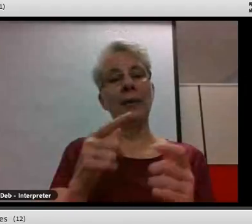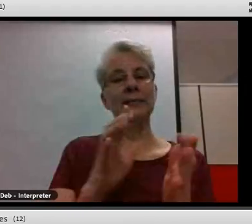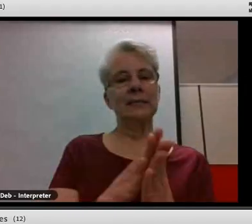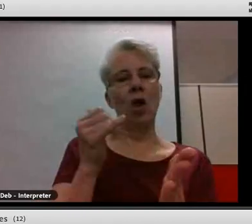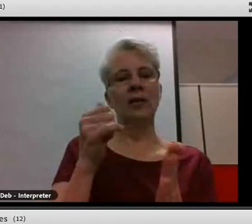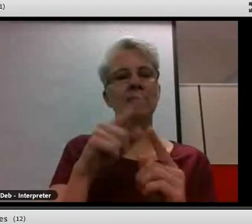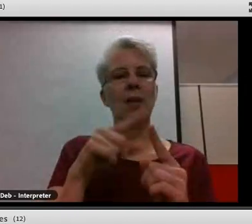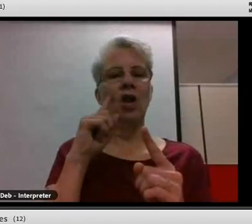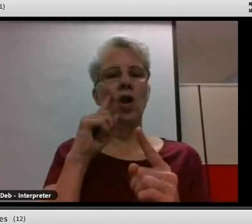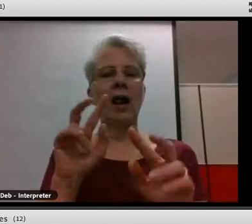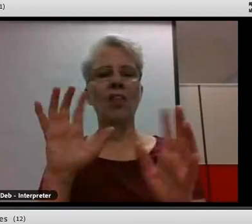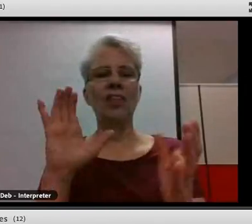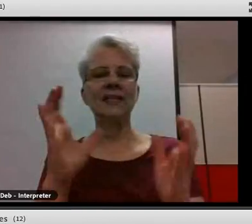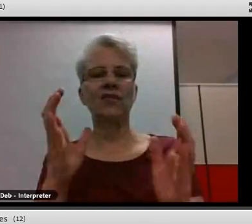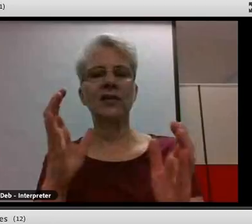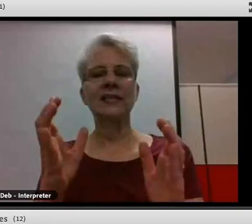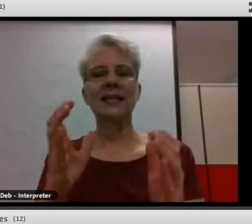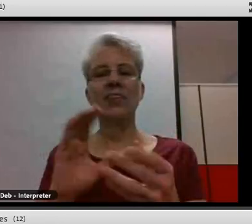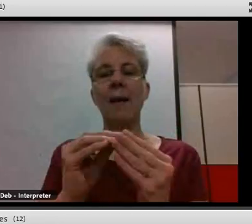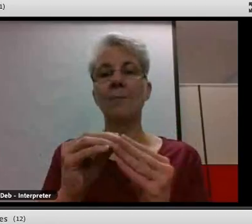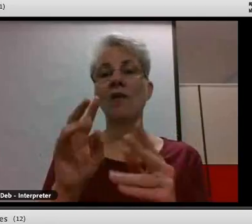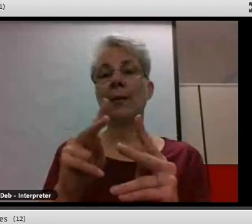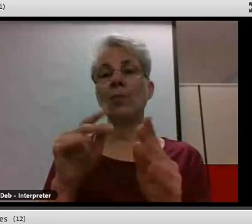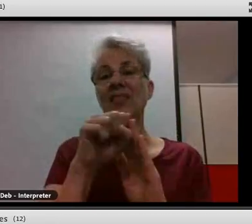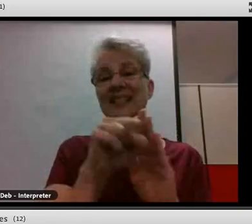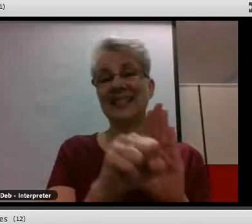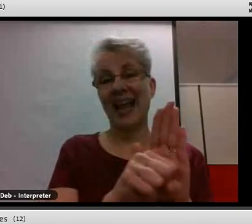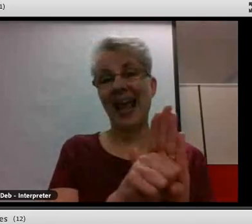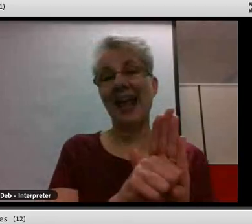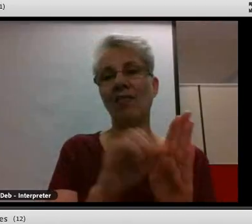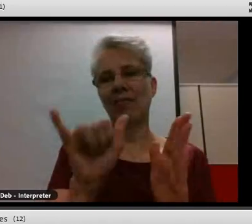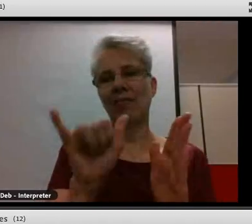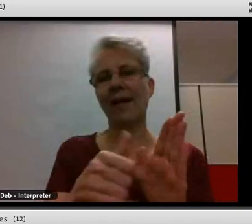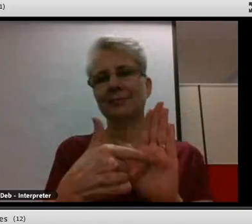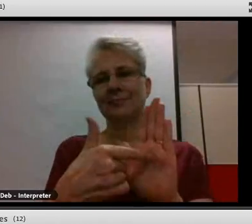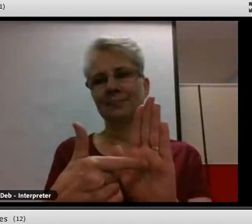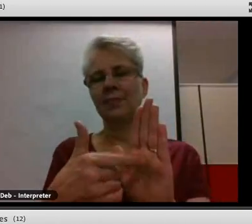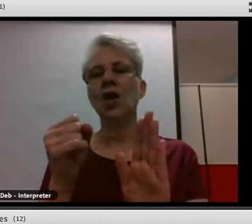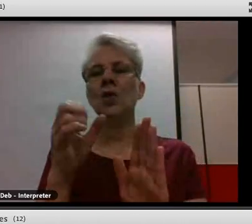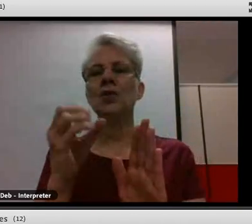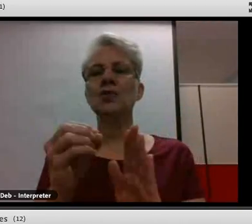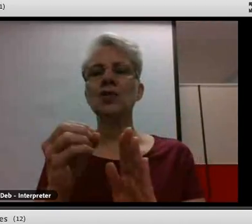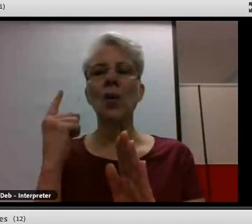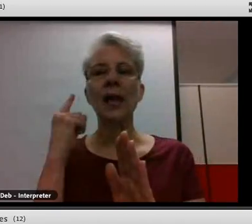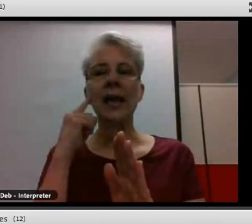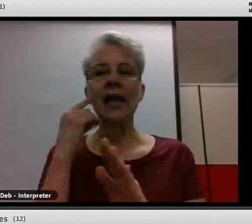within the profession, I would say. I think that's a great idea.